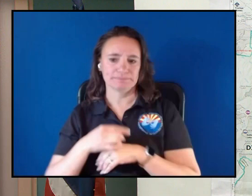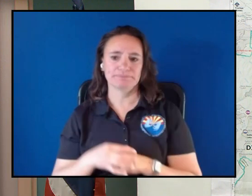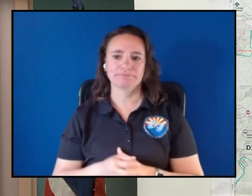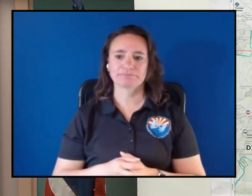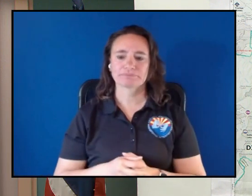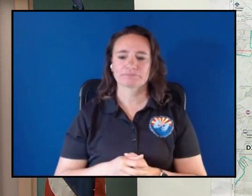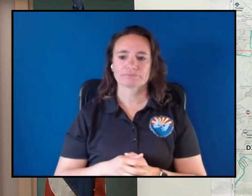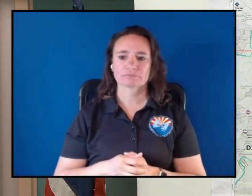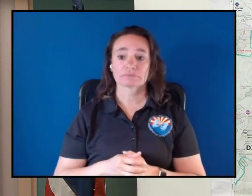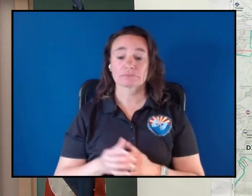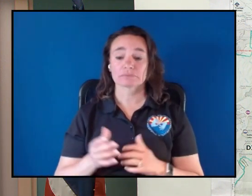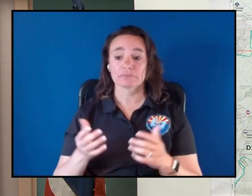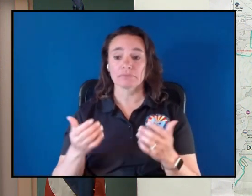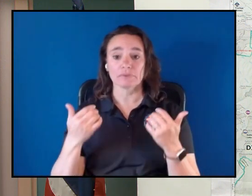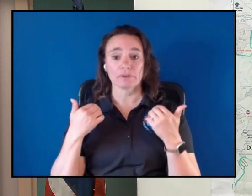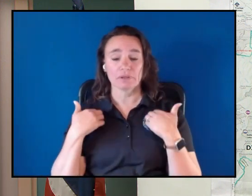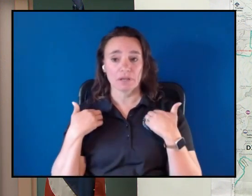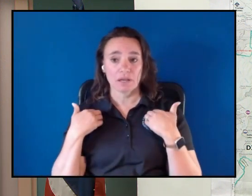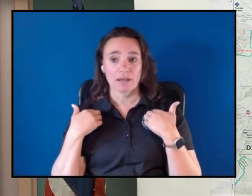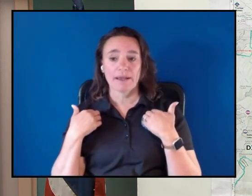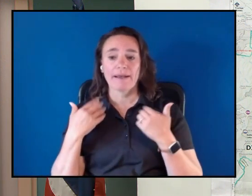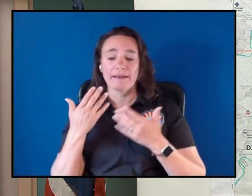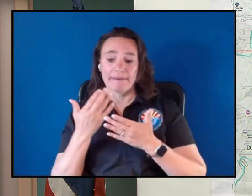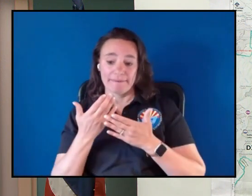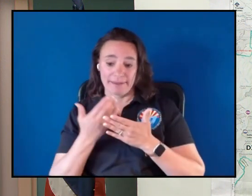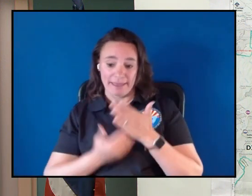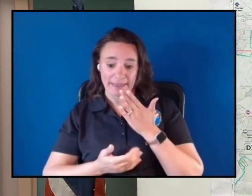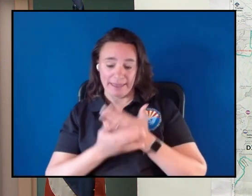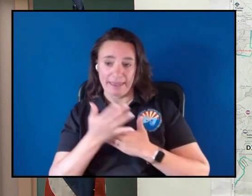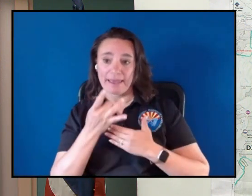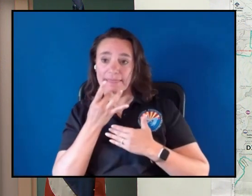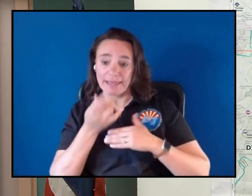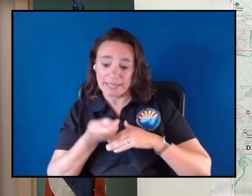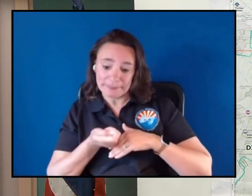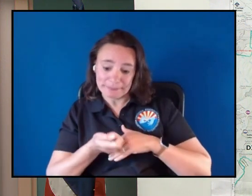of handlighting, so personnel on the ground, some aviation type